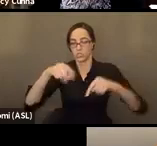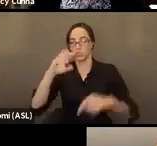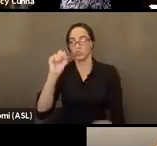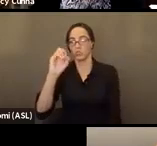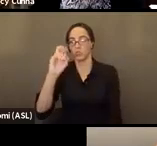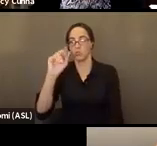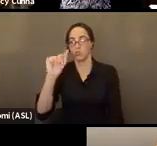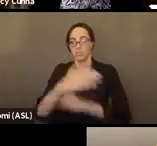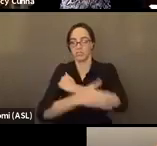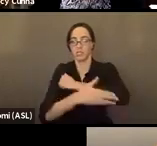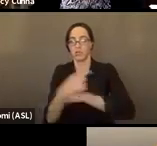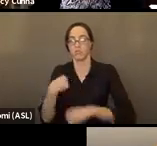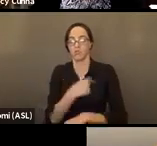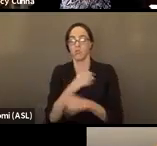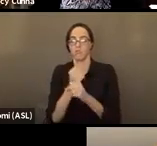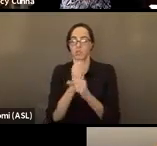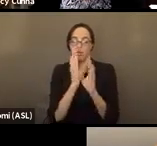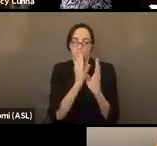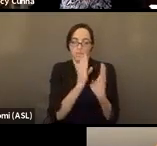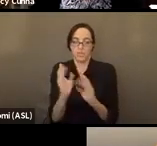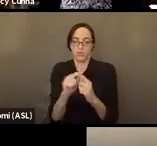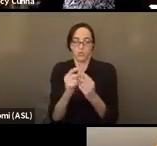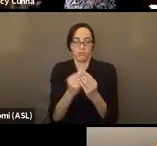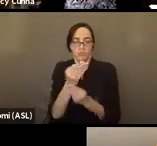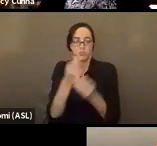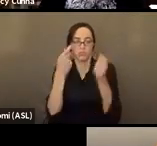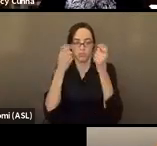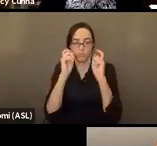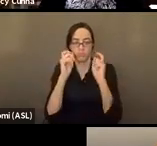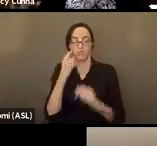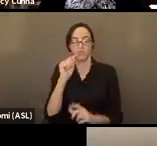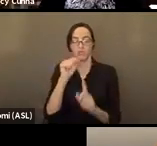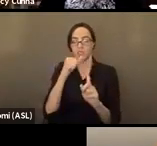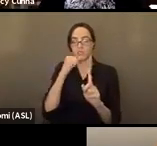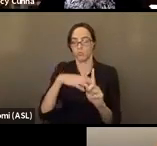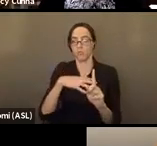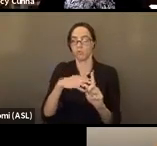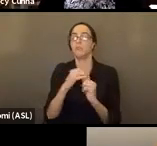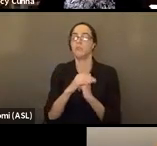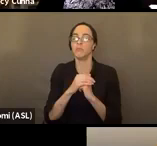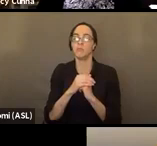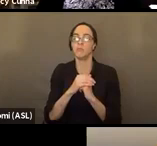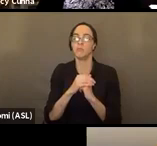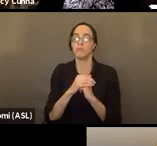hearing aids for a lady there but those are simple things that you could take care of in advance and